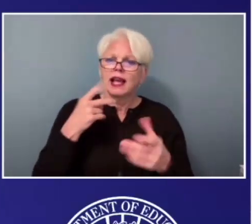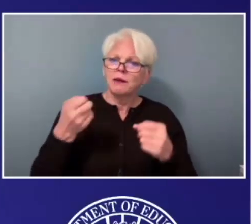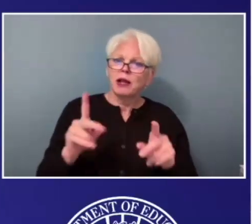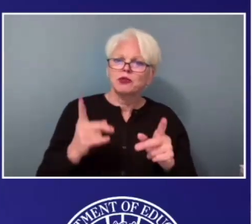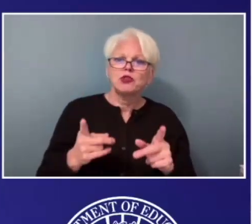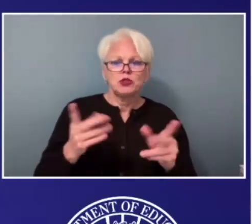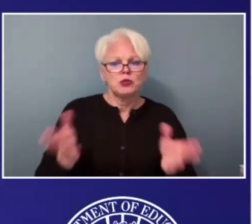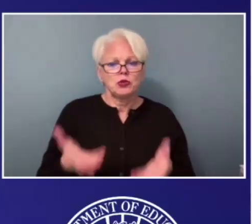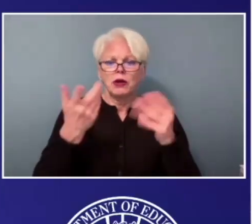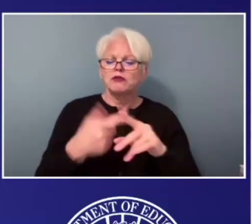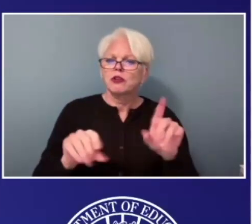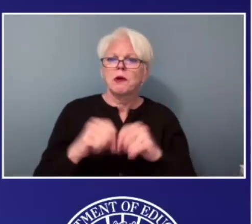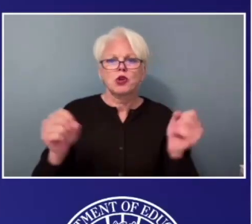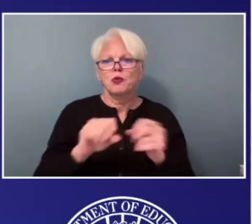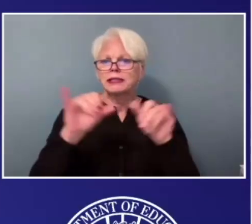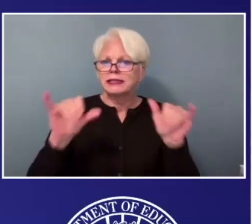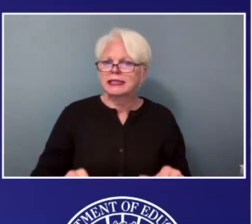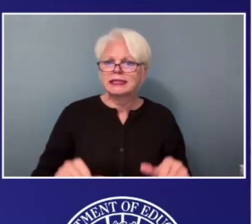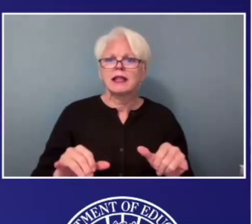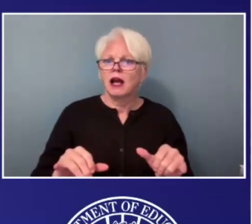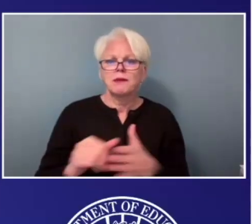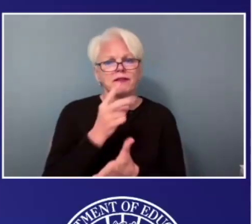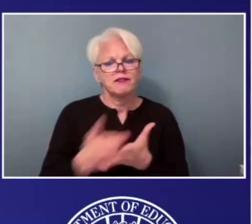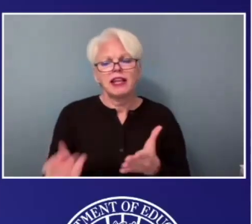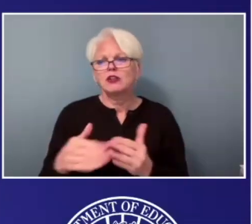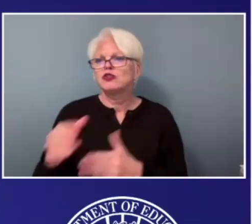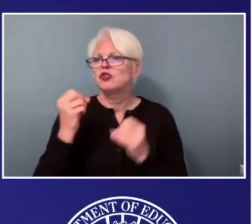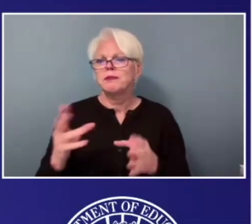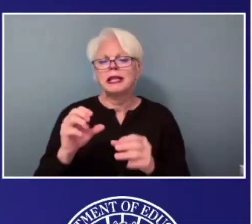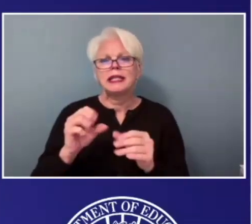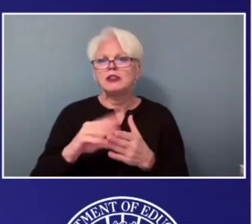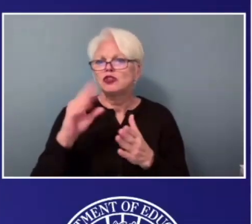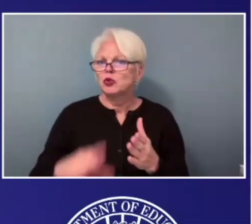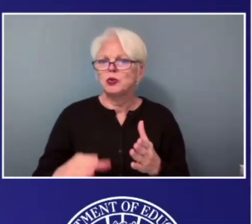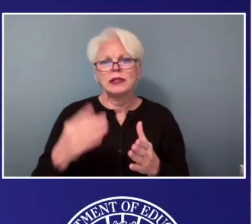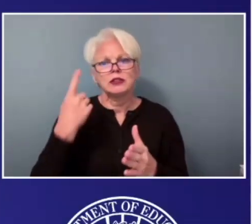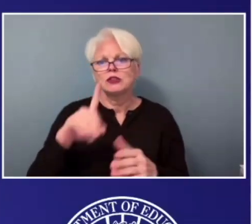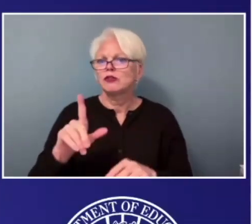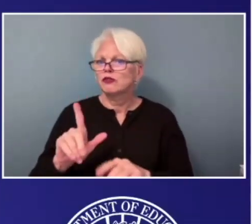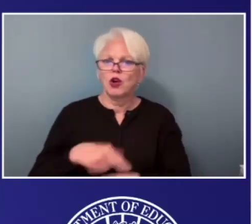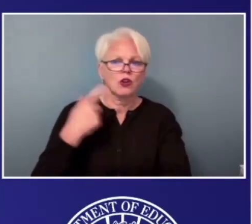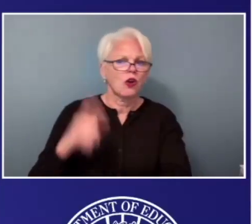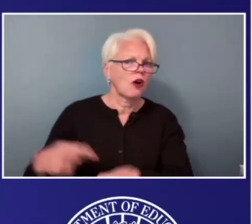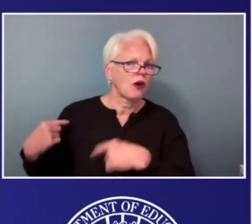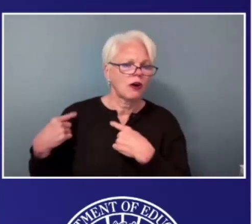failed too many students for far too long. I also asked you to consider how history will view this moment.